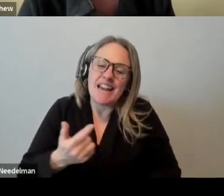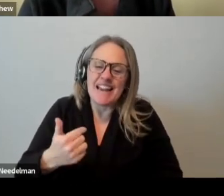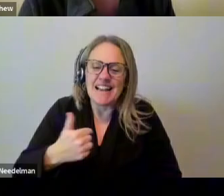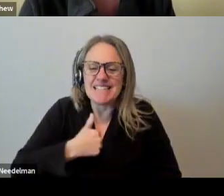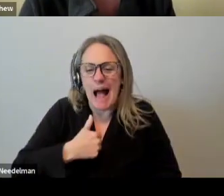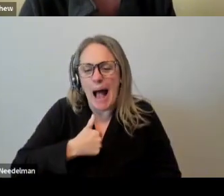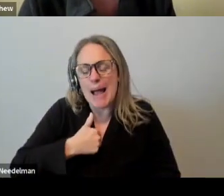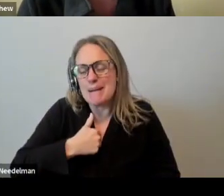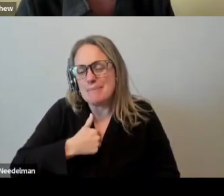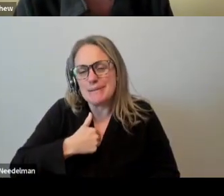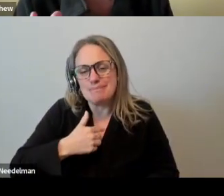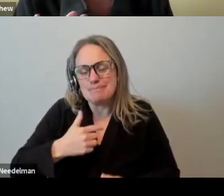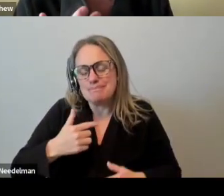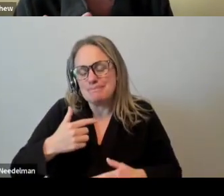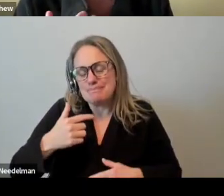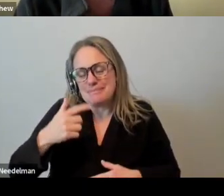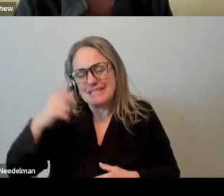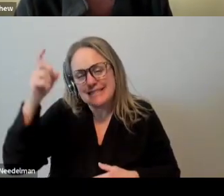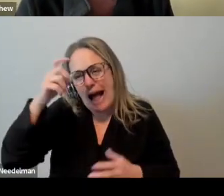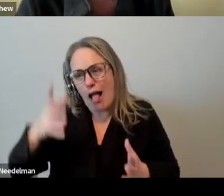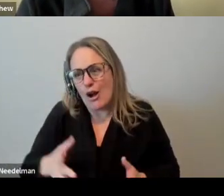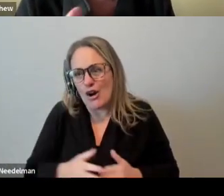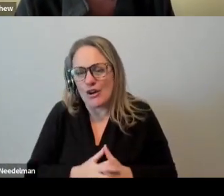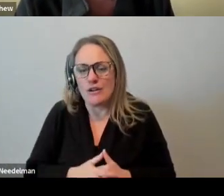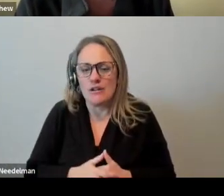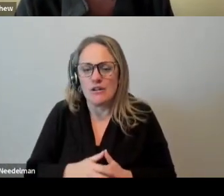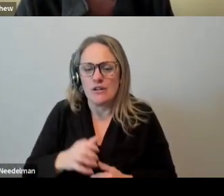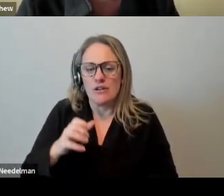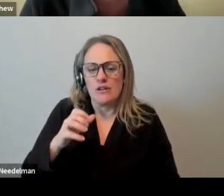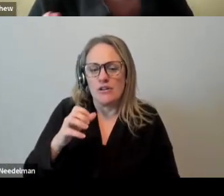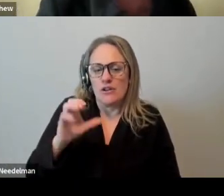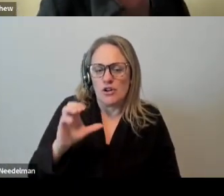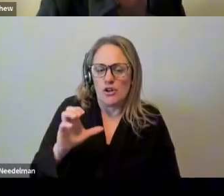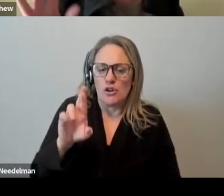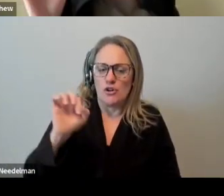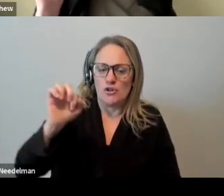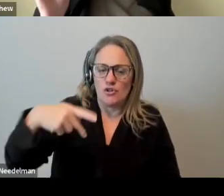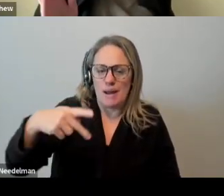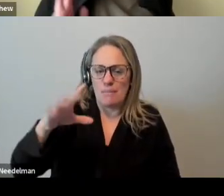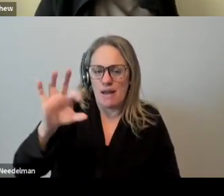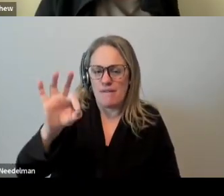I really like this poem called "Cryp Fairy Godmother" by Leah Lakshmi Piepzna-Samarasinha.